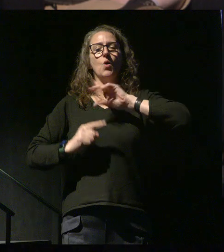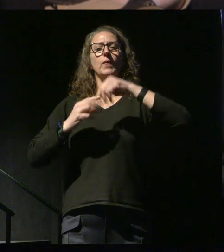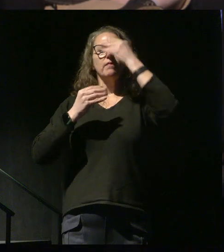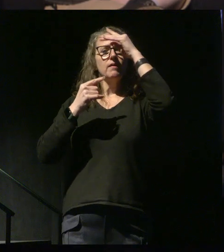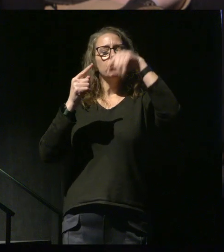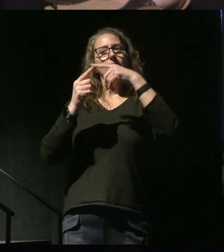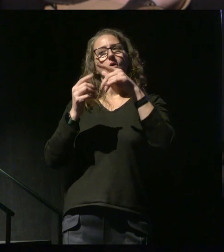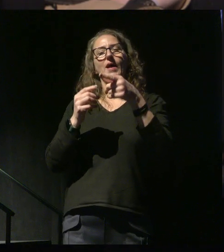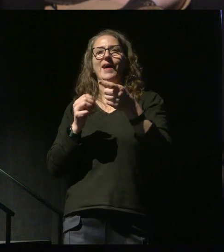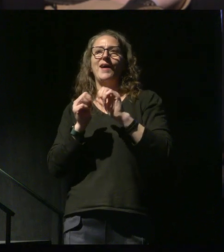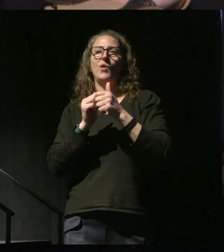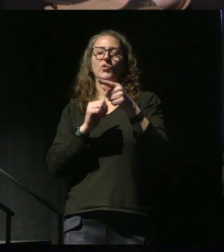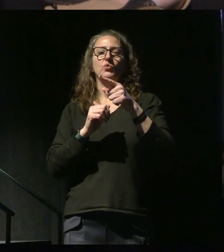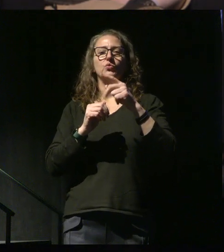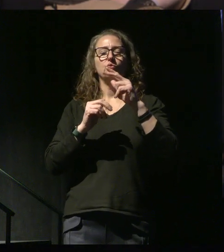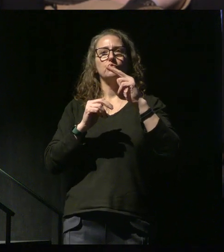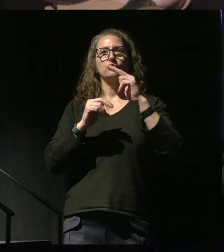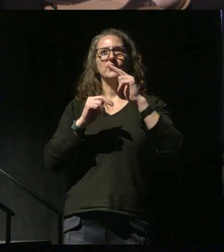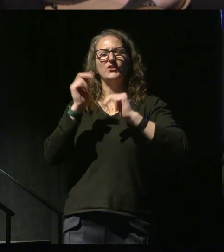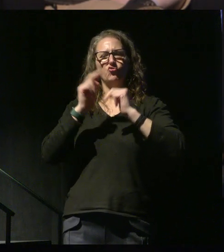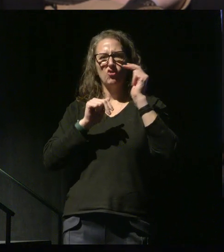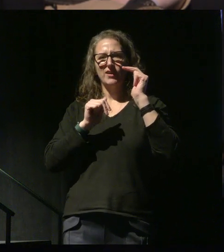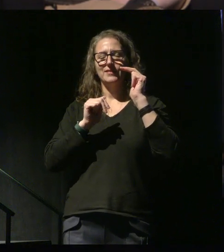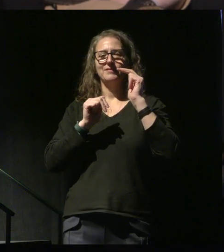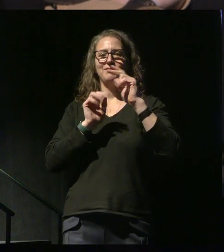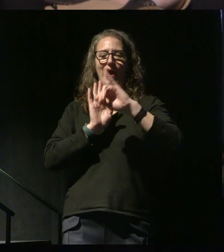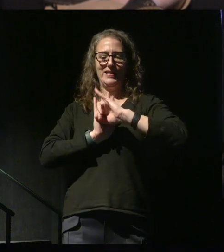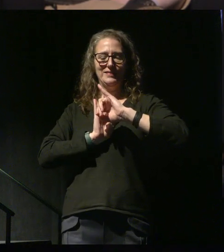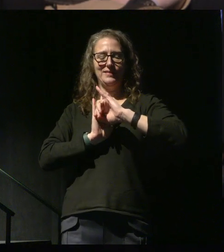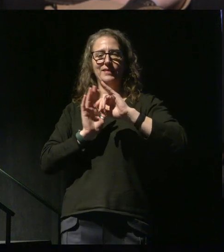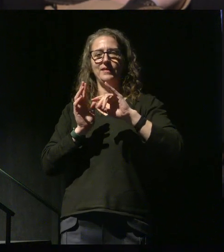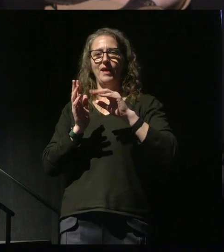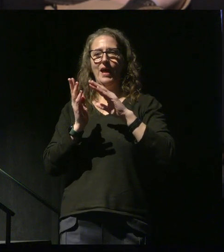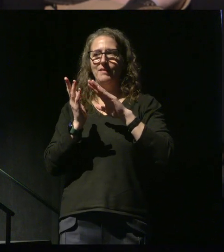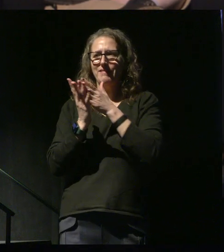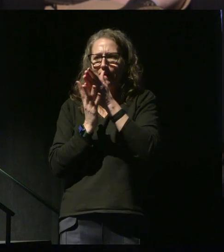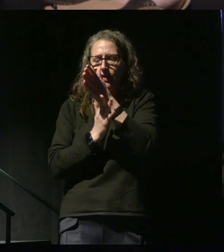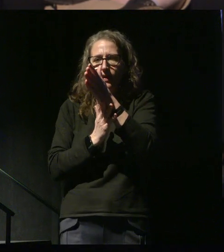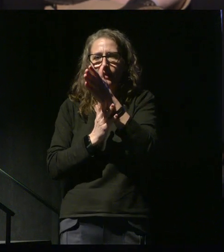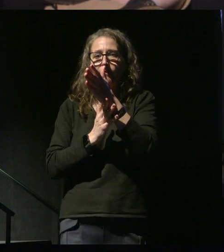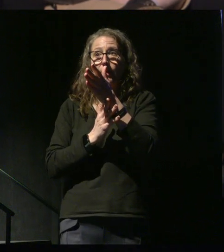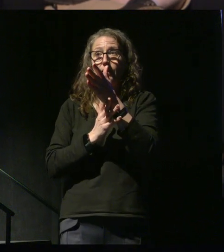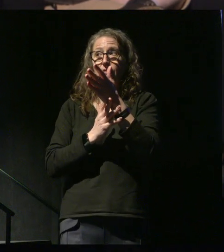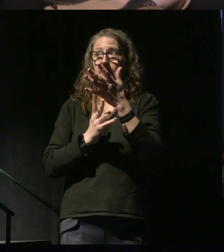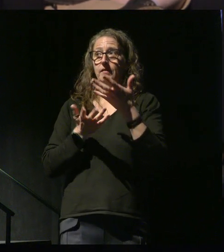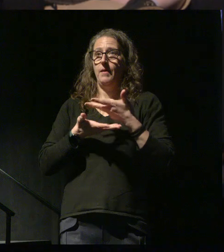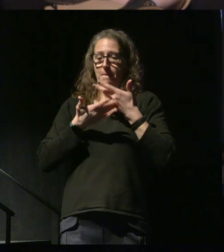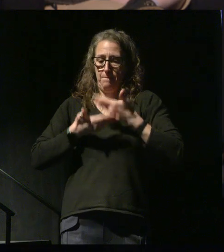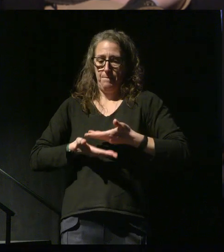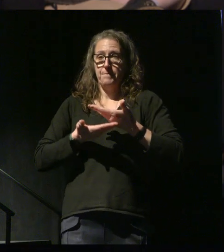like identity and like the process of navigating being in the public, for example, from early childhood